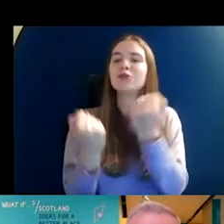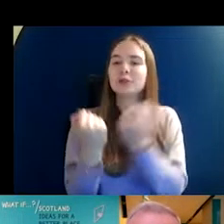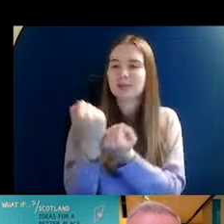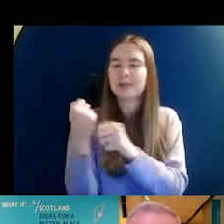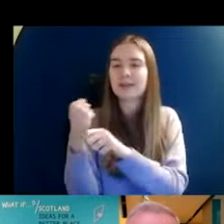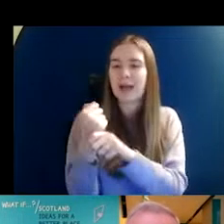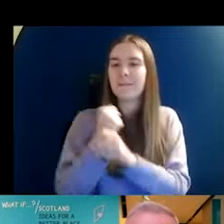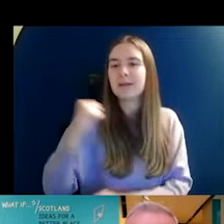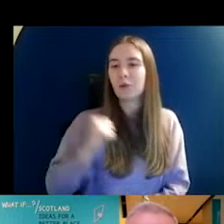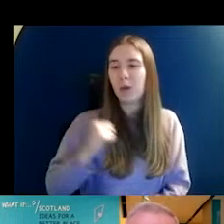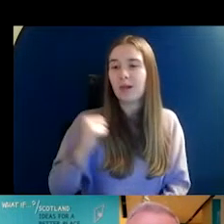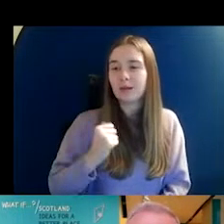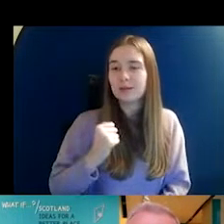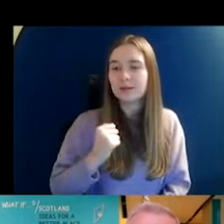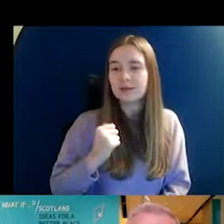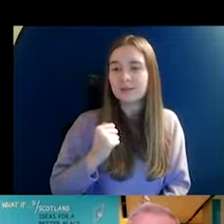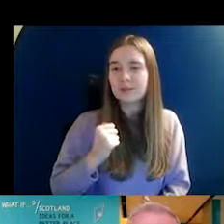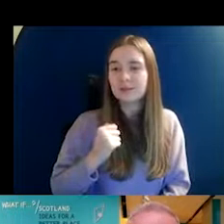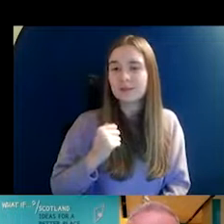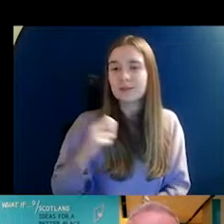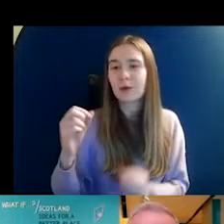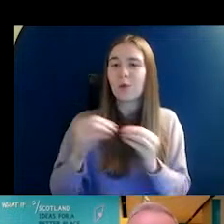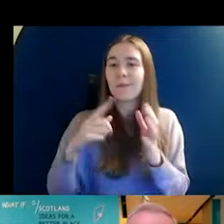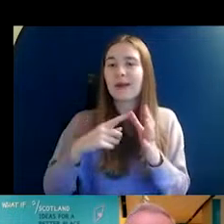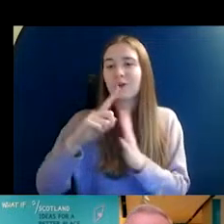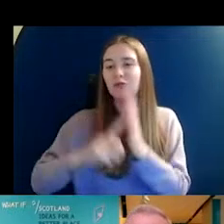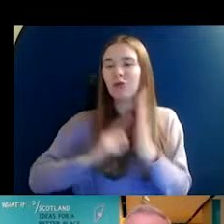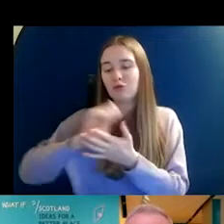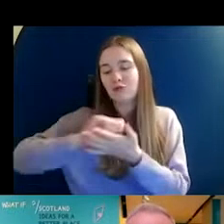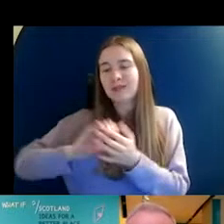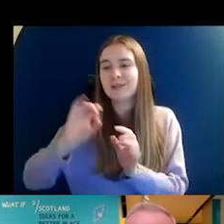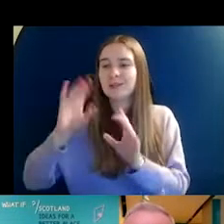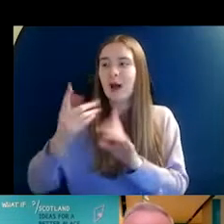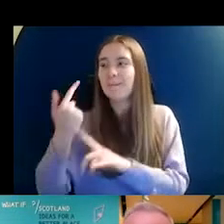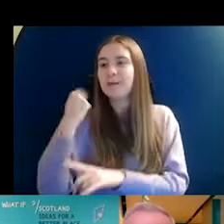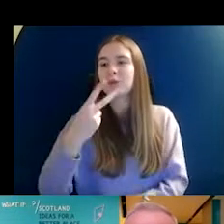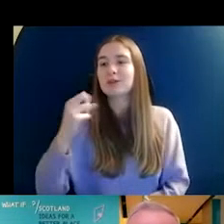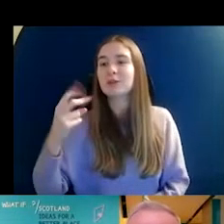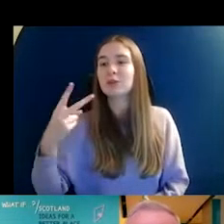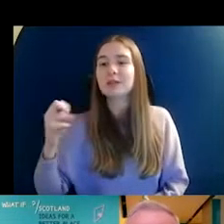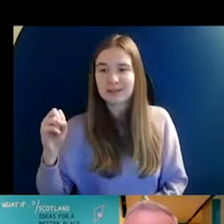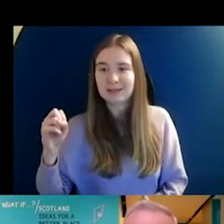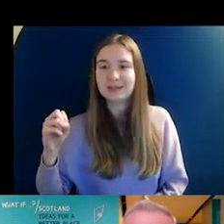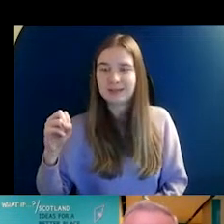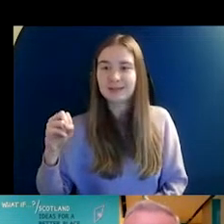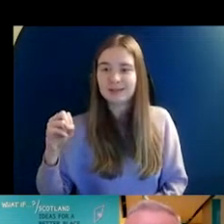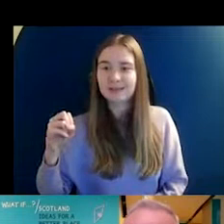and was a RIBA Journal Rising Star in 2020, and is just about to collapse after doing